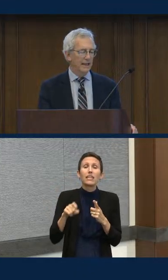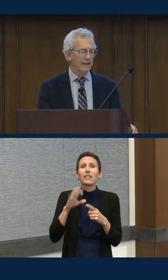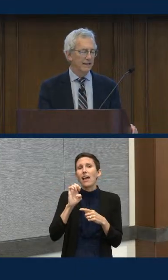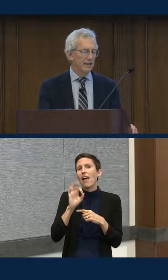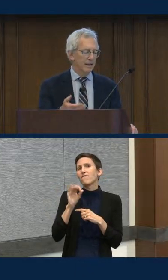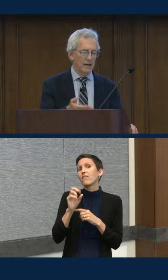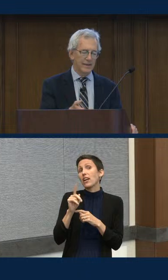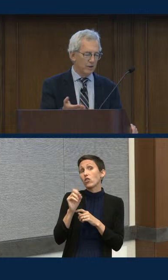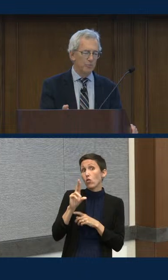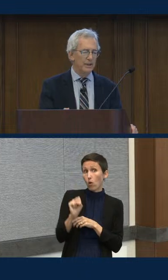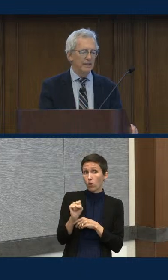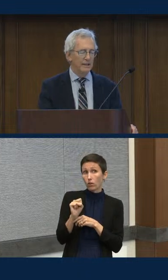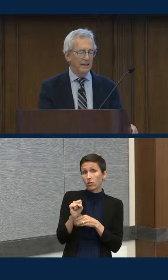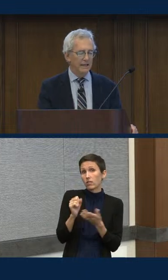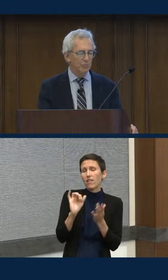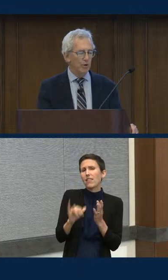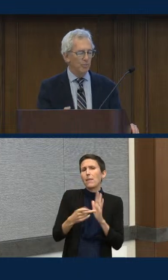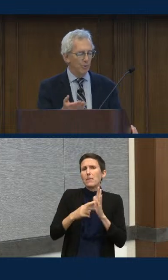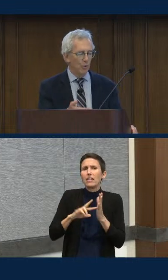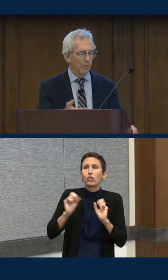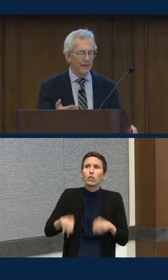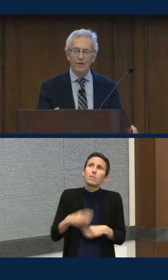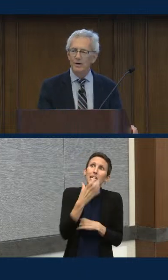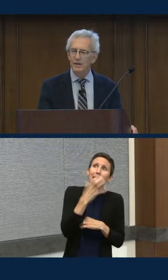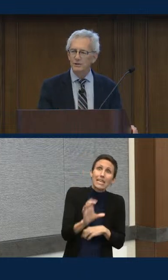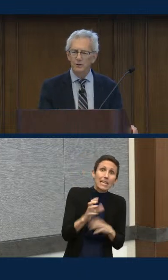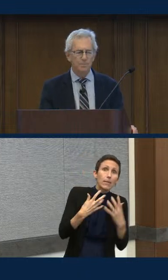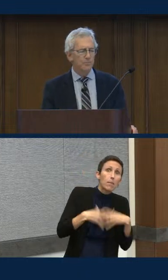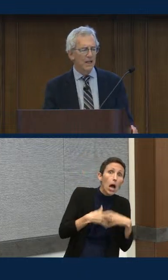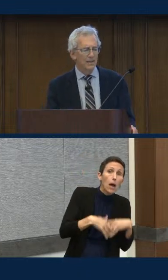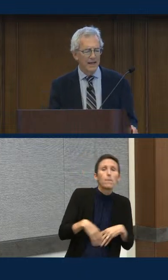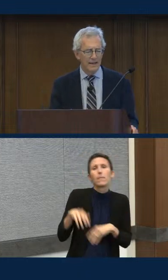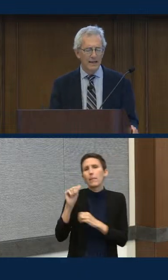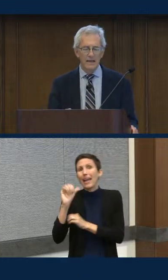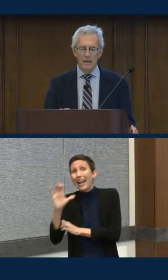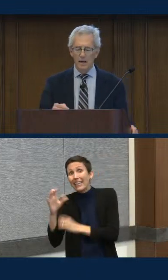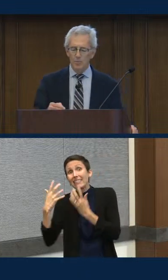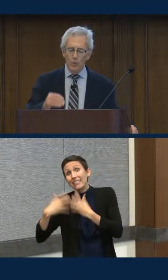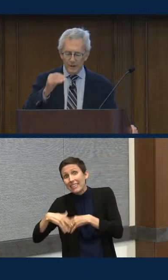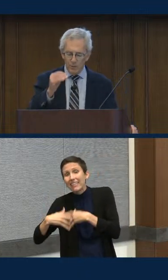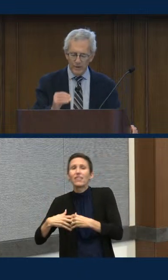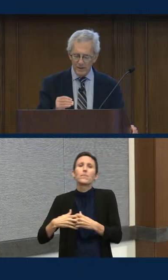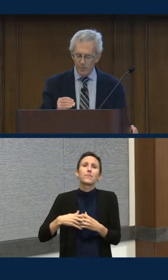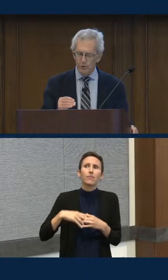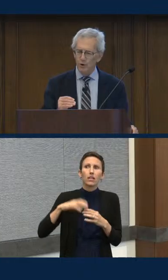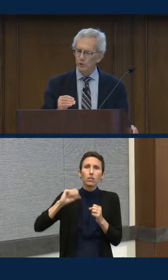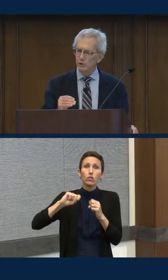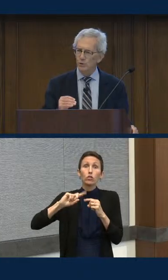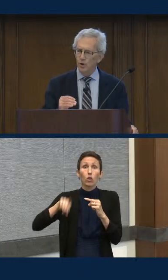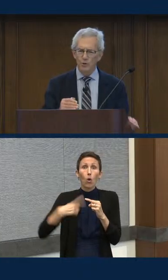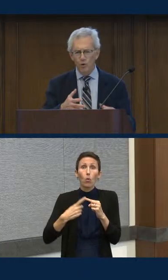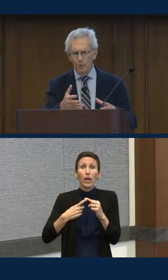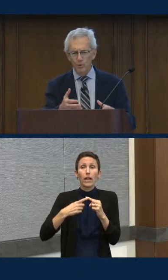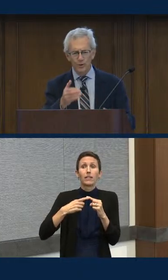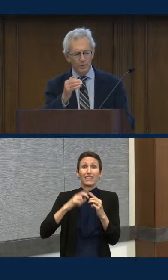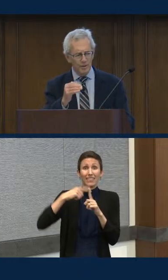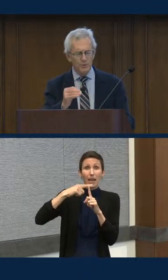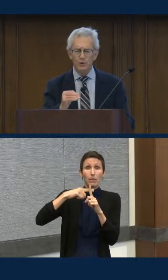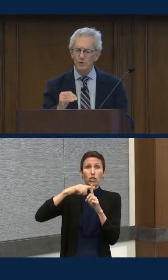effectors and could be a heat pump or an air conditioner that when temperature goes too low